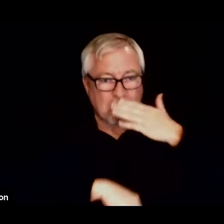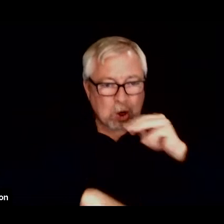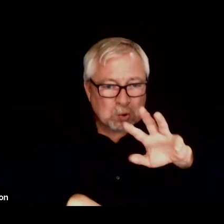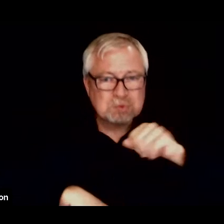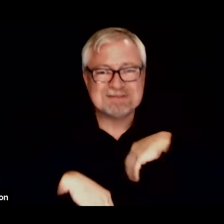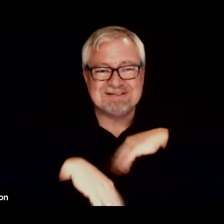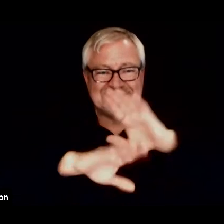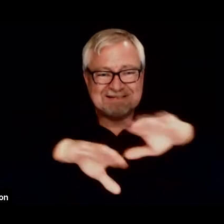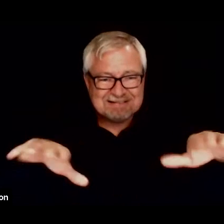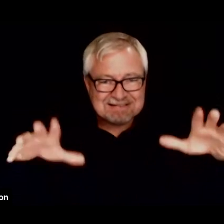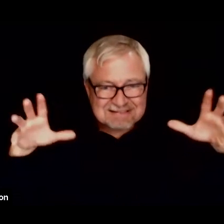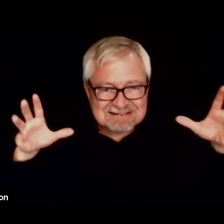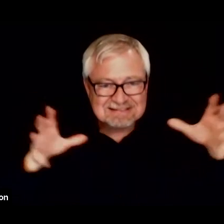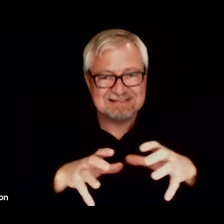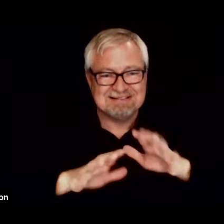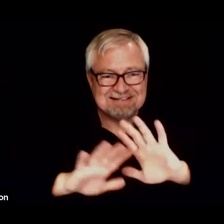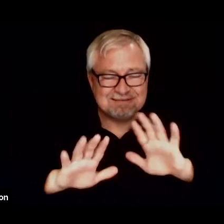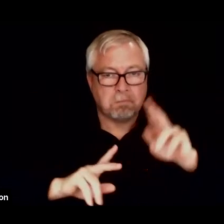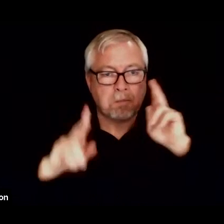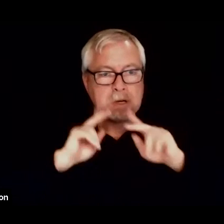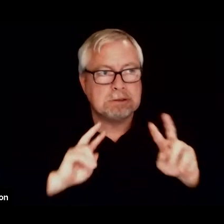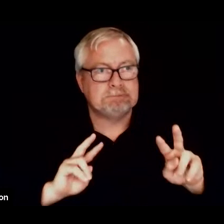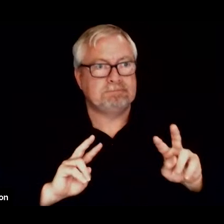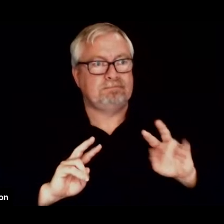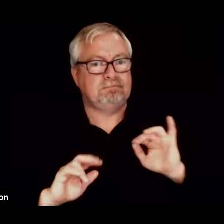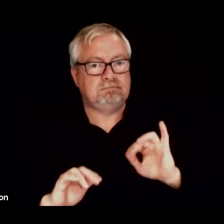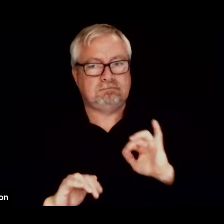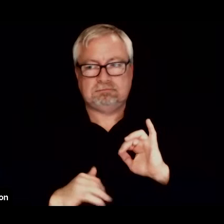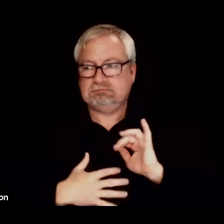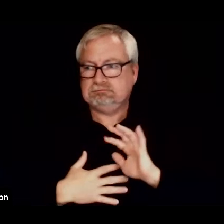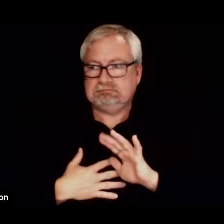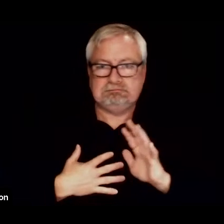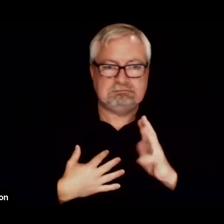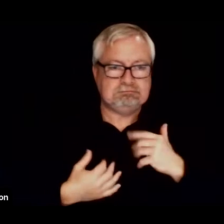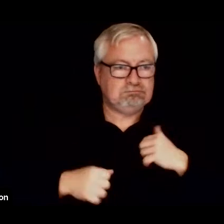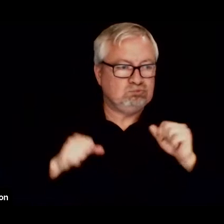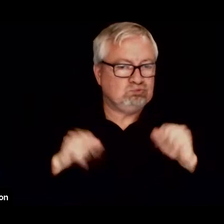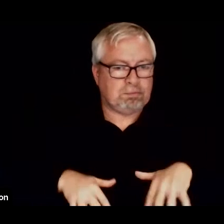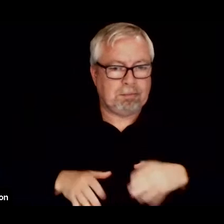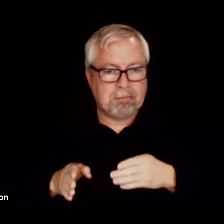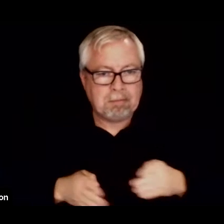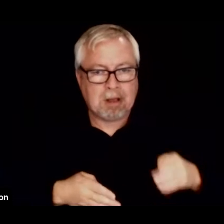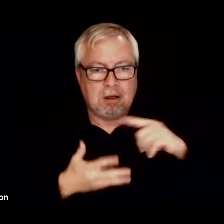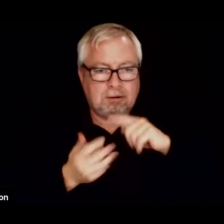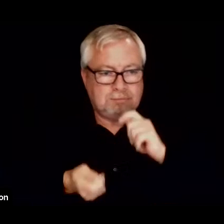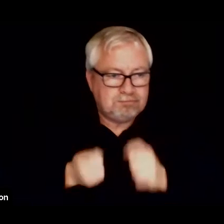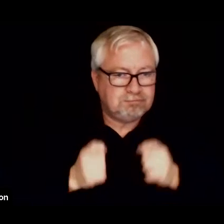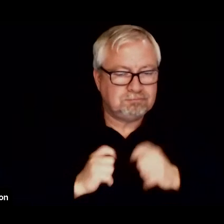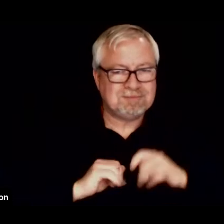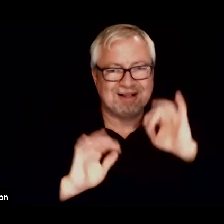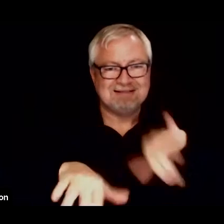incorrect because people did make changes in their plan so yeah i think that next week we should